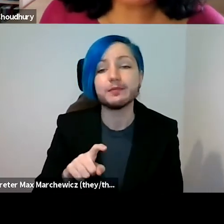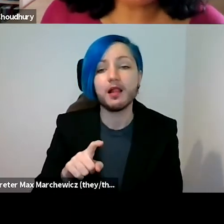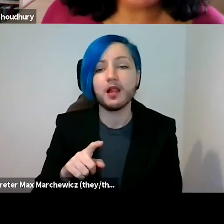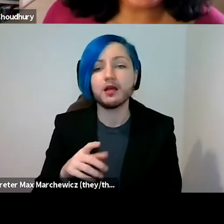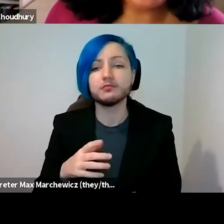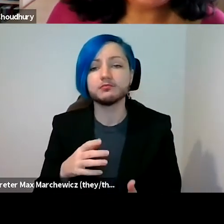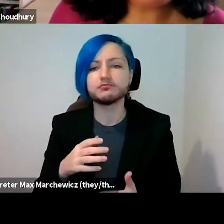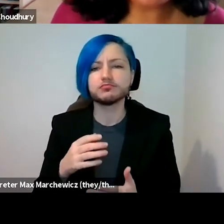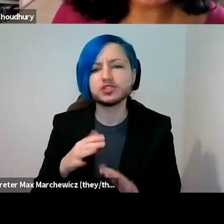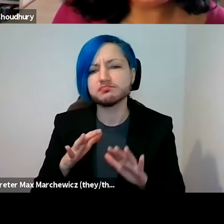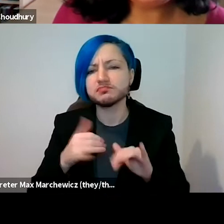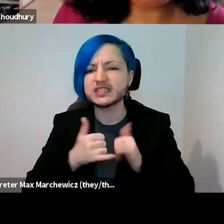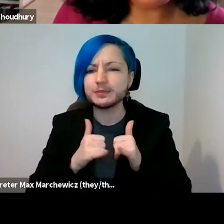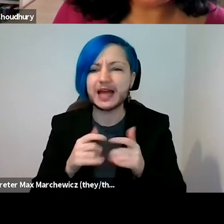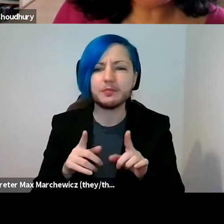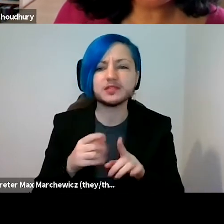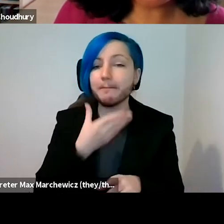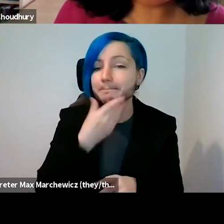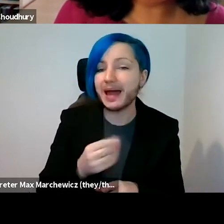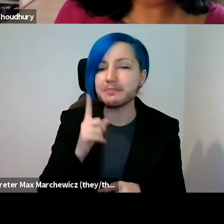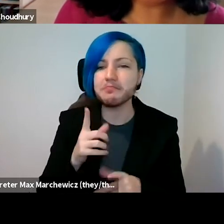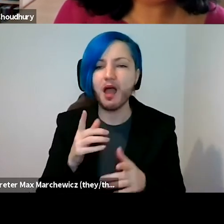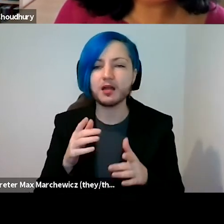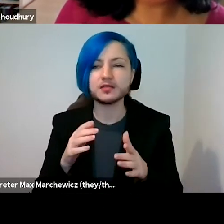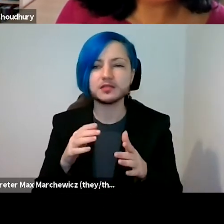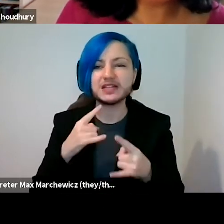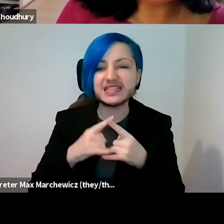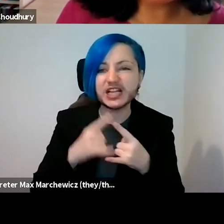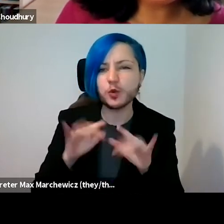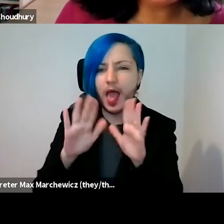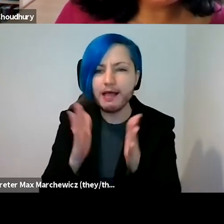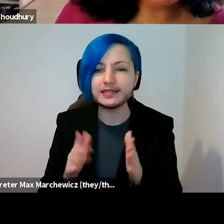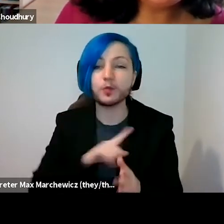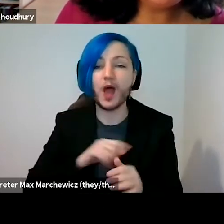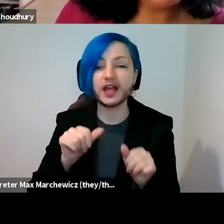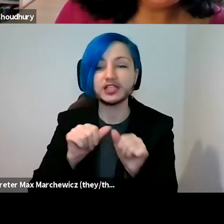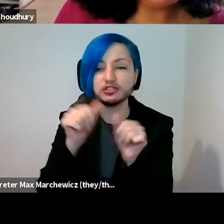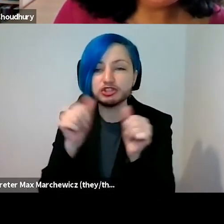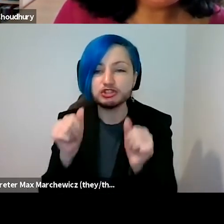a sexualized masculine figure, given its shape, and its changing size.